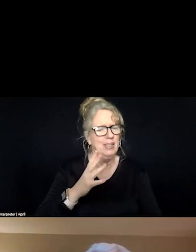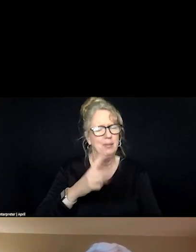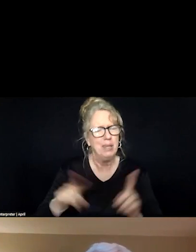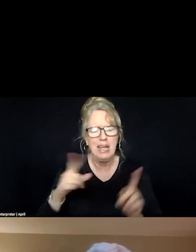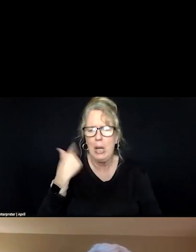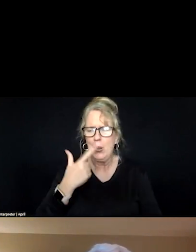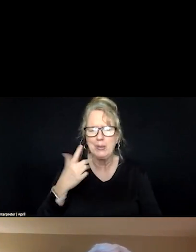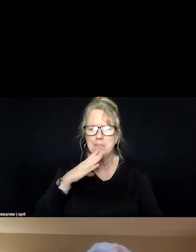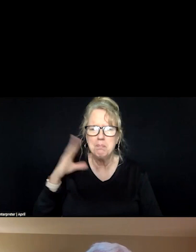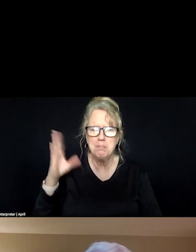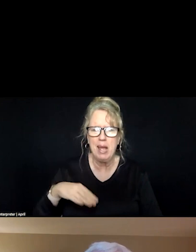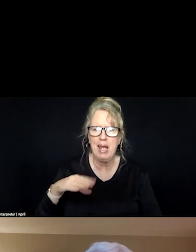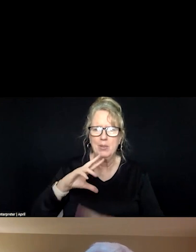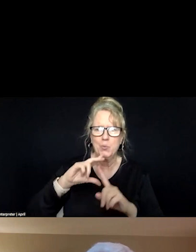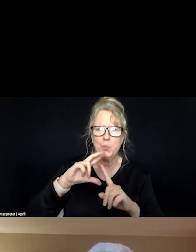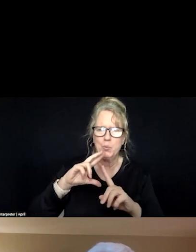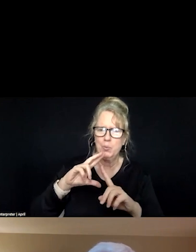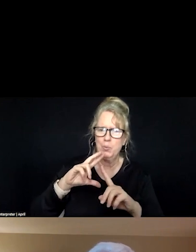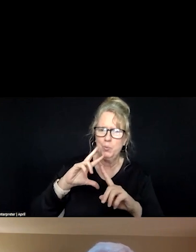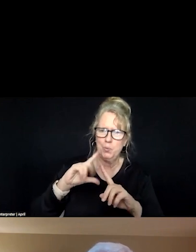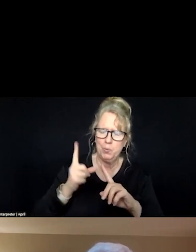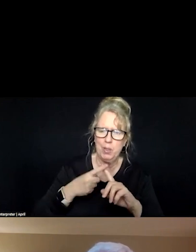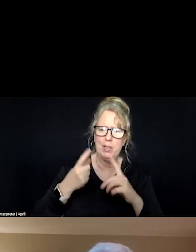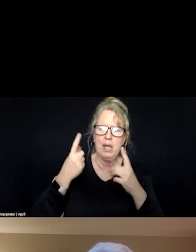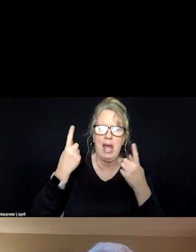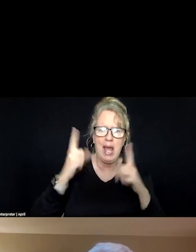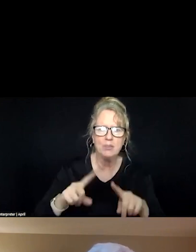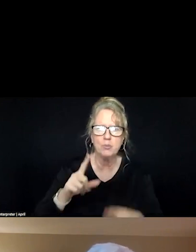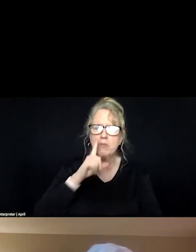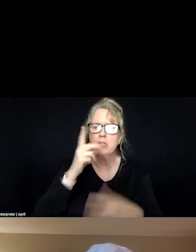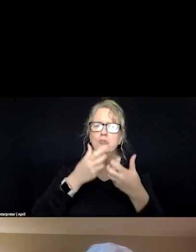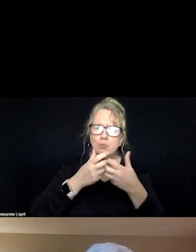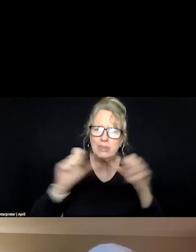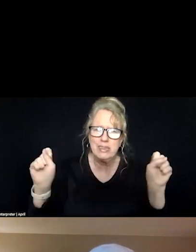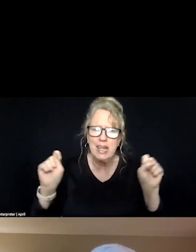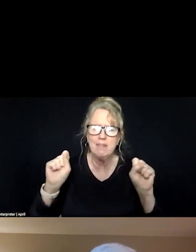COMES TO WHAT HAS TO BE DONE TO SAVE LIVES.